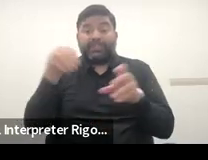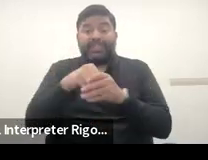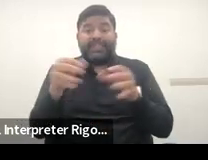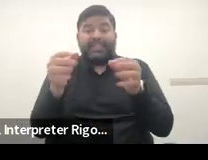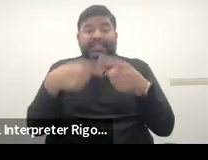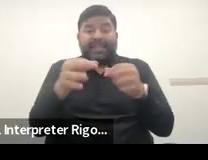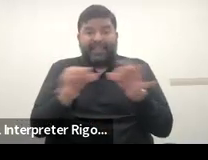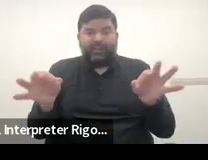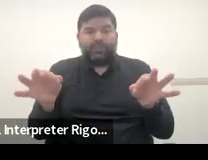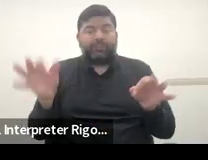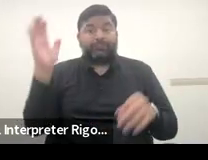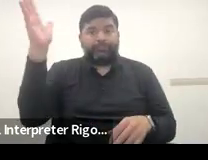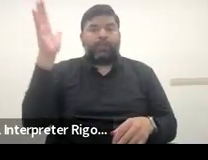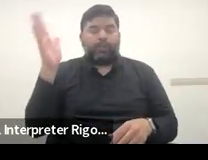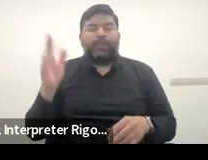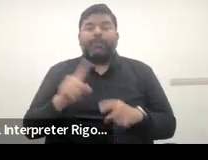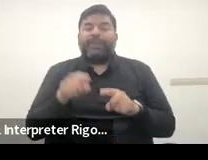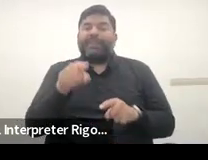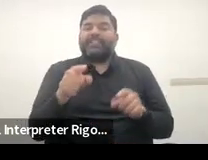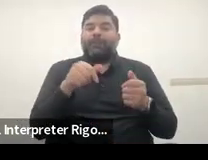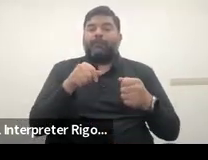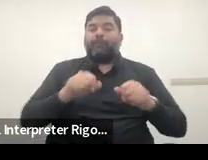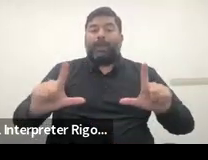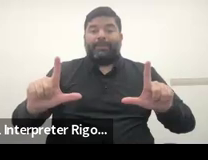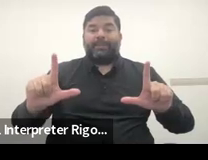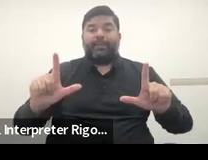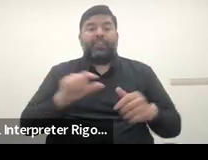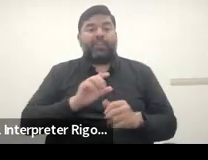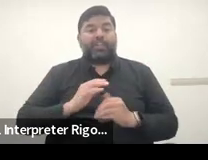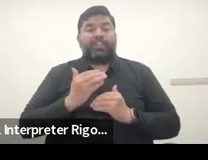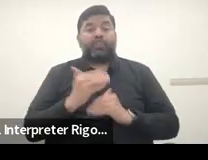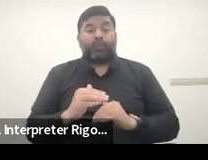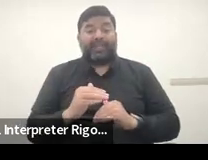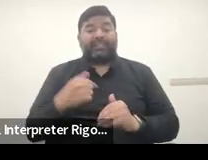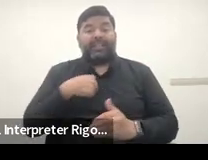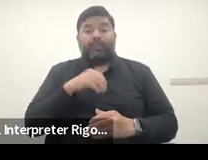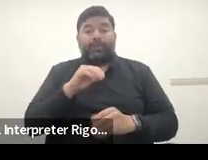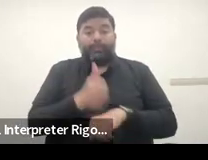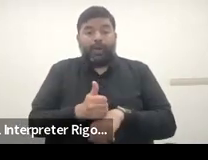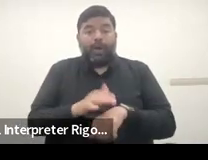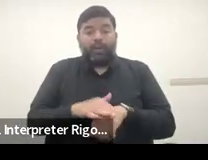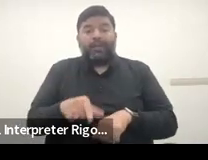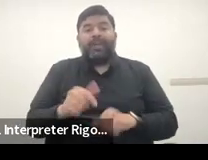framing and these constraints that we put on the autoencoder are very phonological in nature